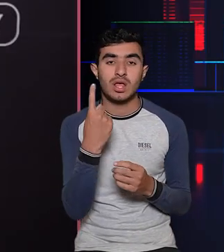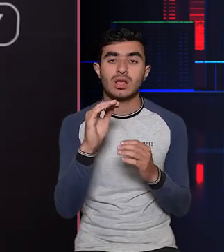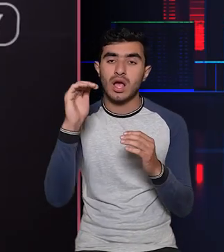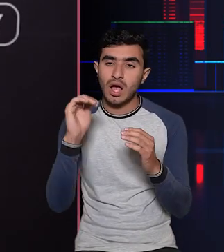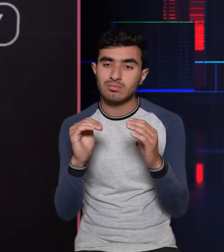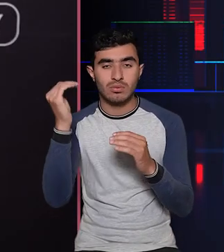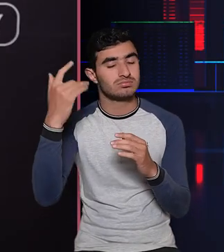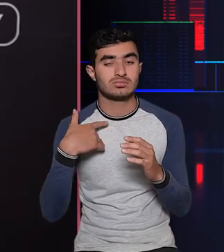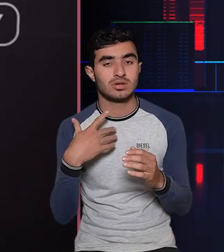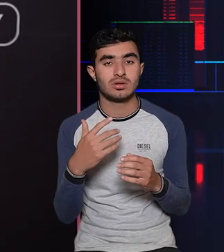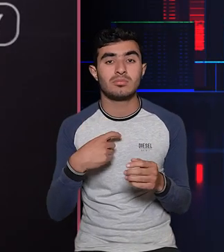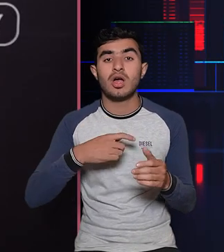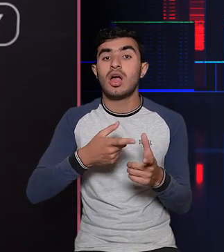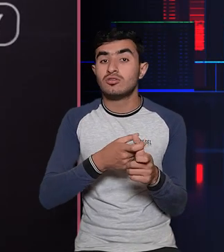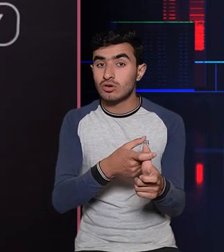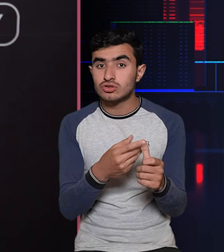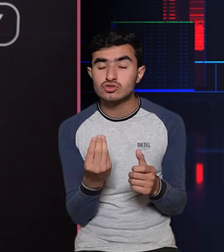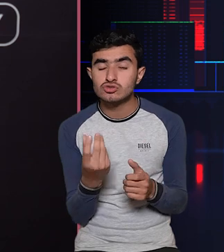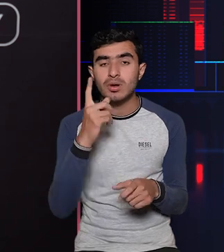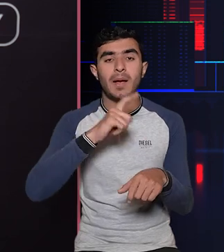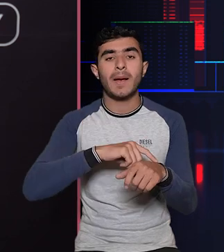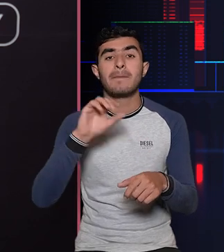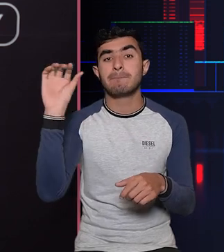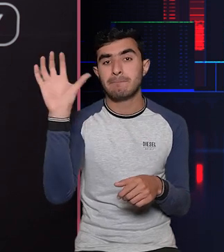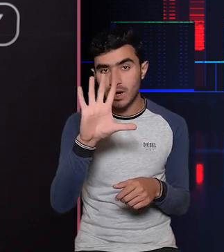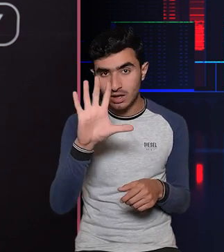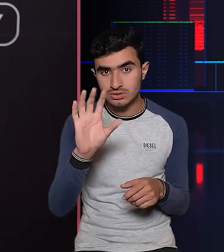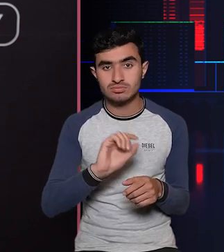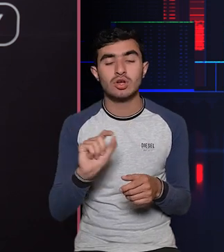I carried sports and academics together so that none of these get ignored.